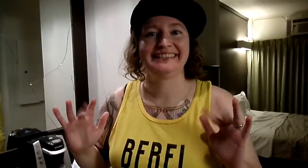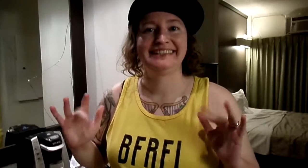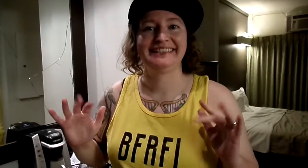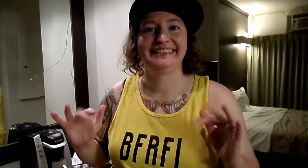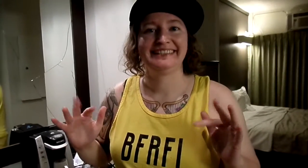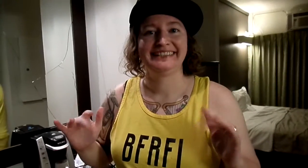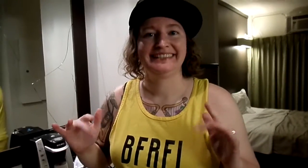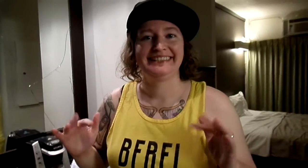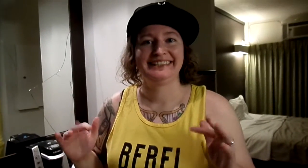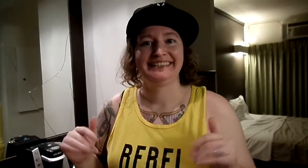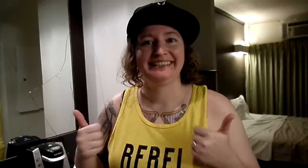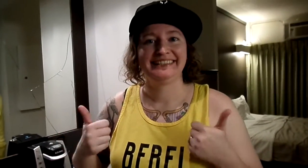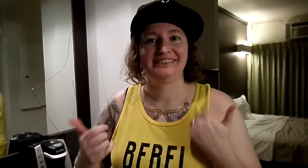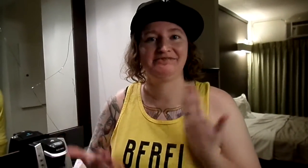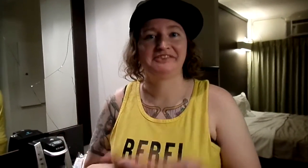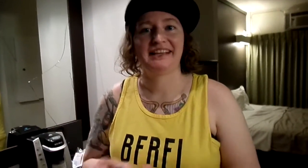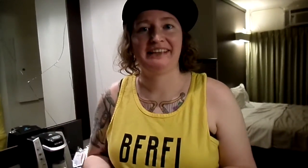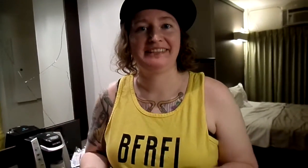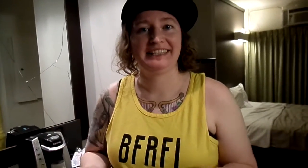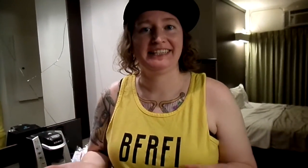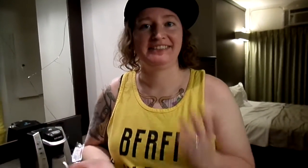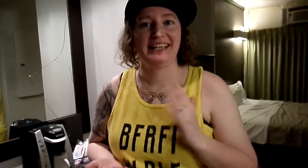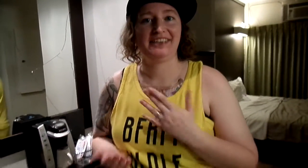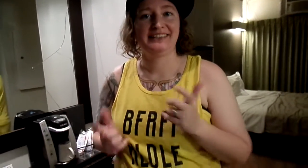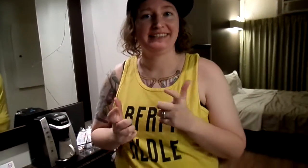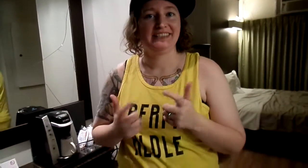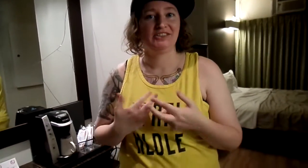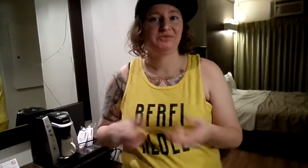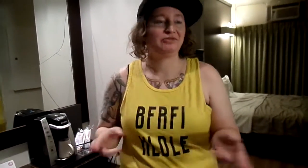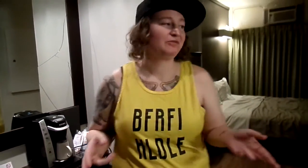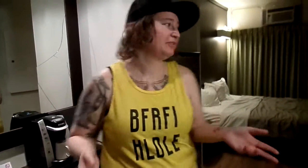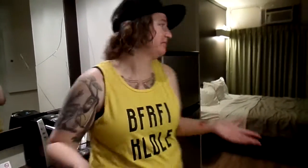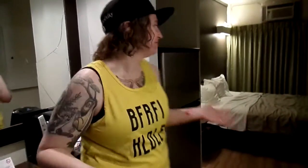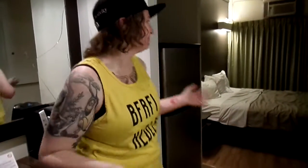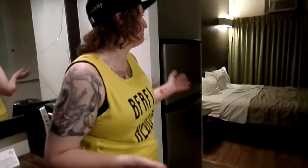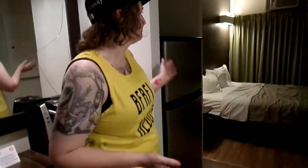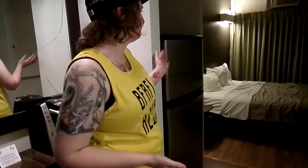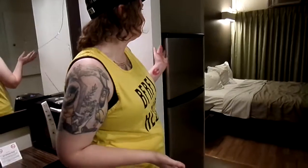[Jenna] Hi Well we arrived here. This is our little room.